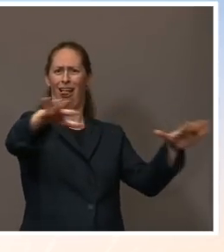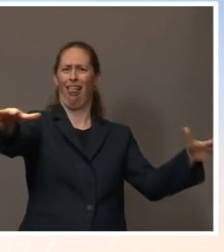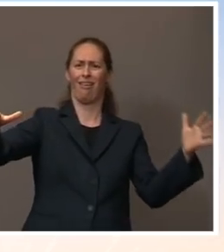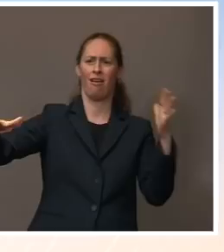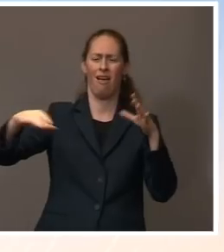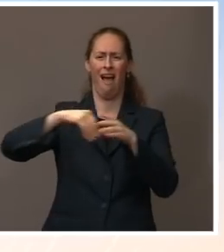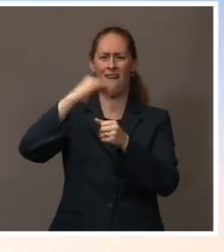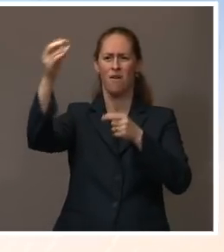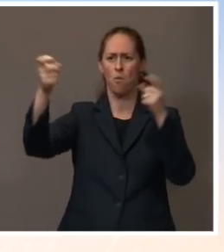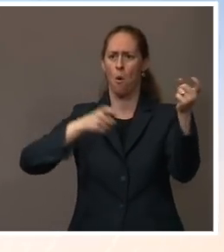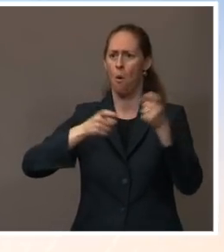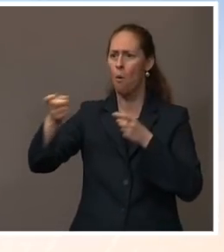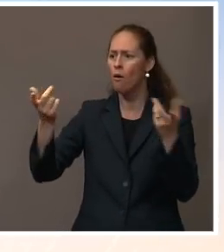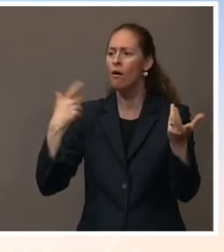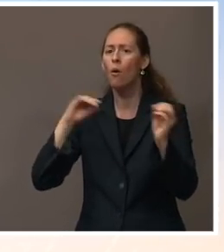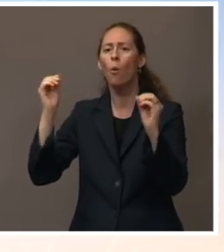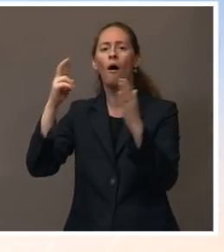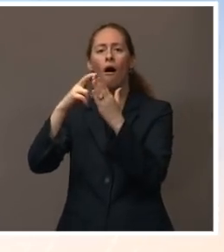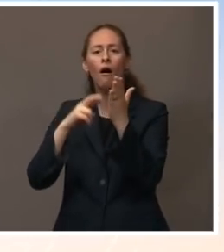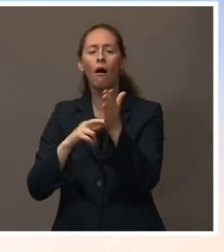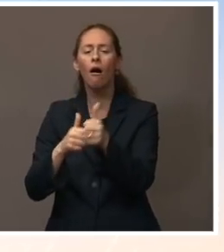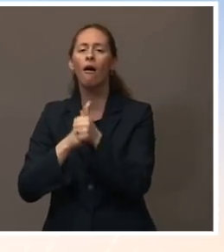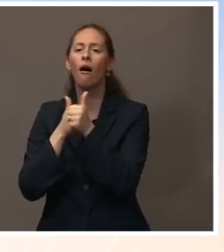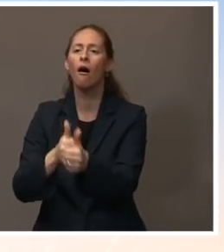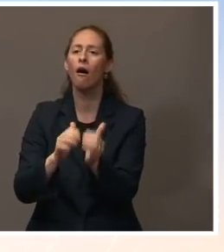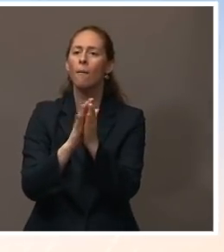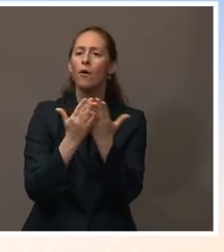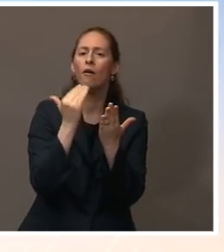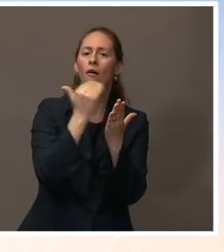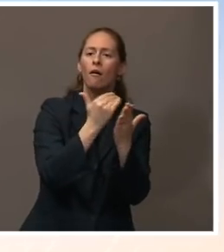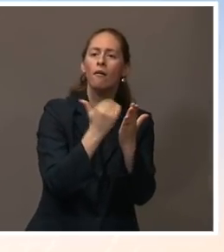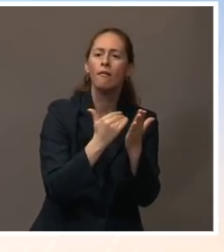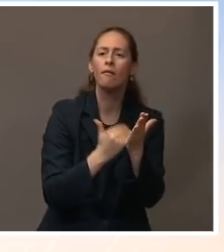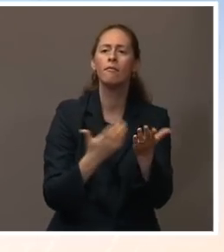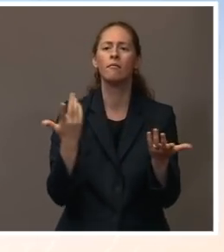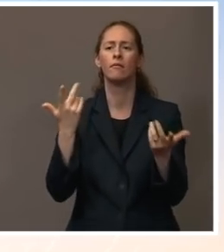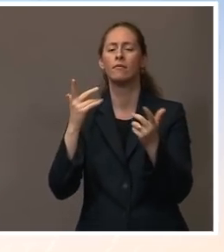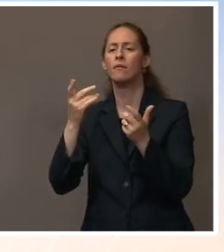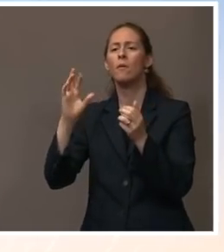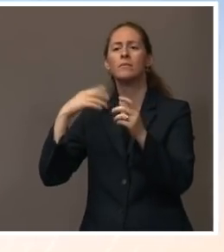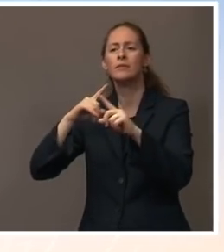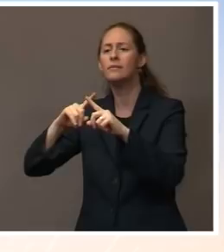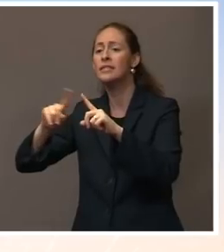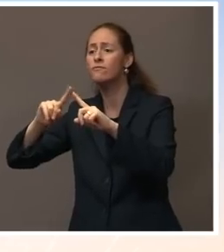is that there are demographic groups and sometimes populations where it's more difficult to reach.